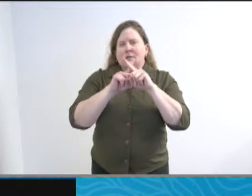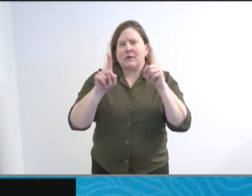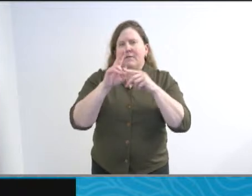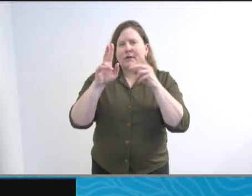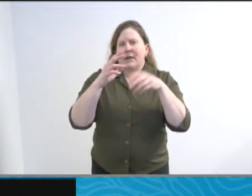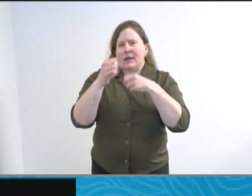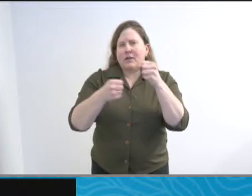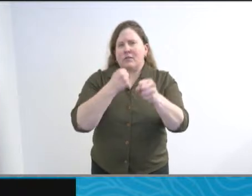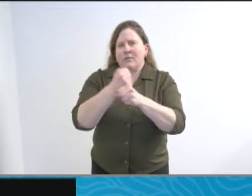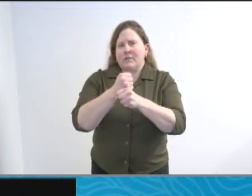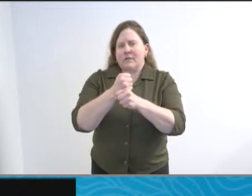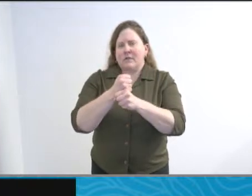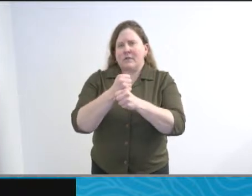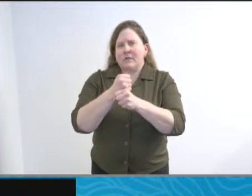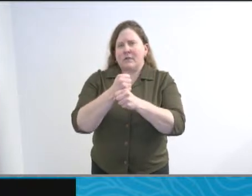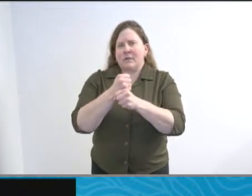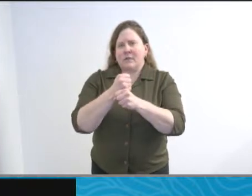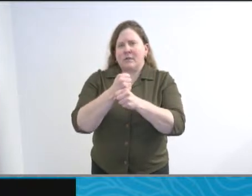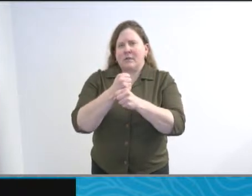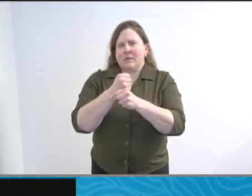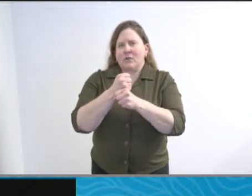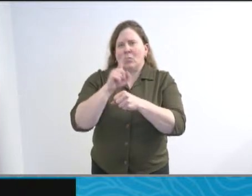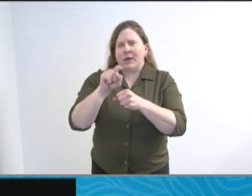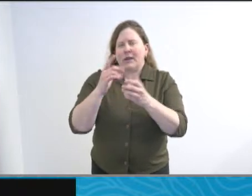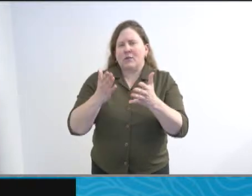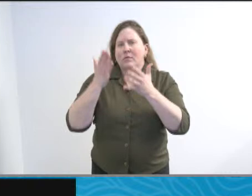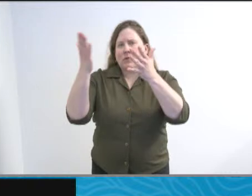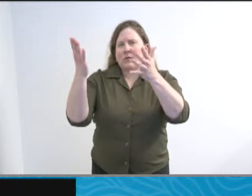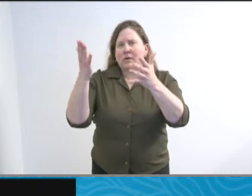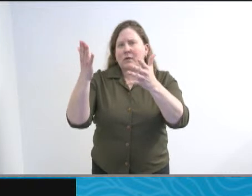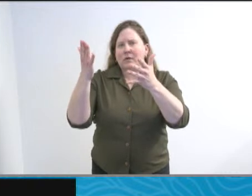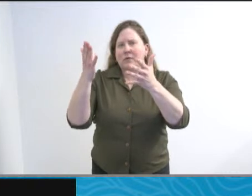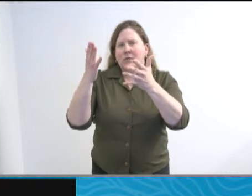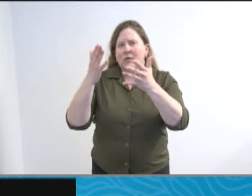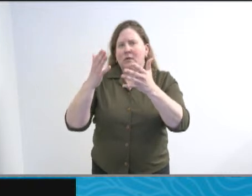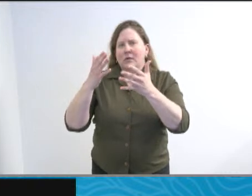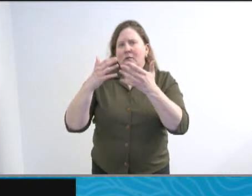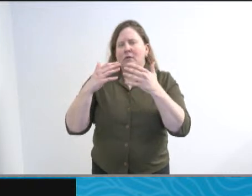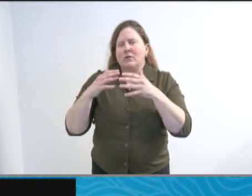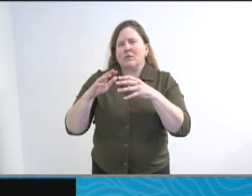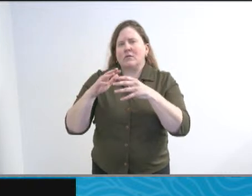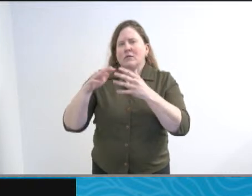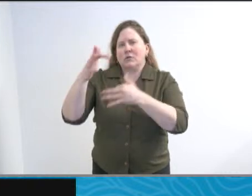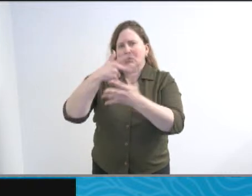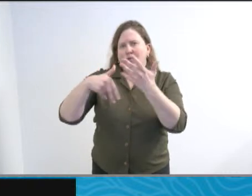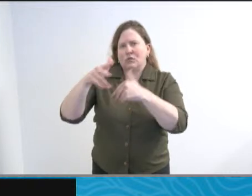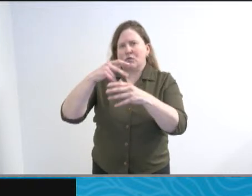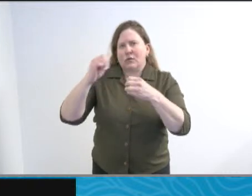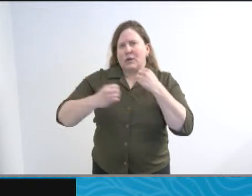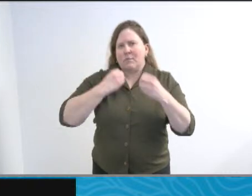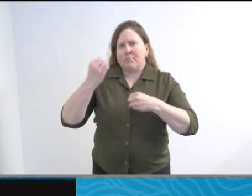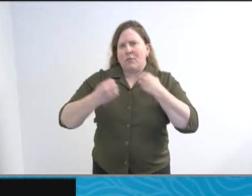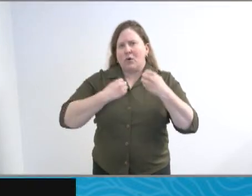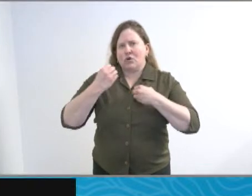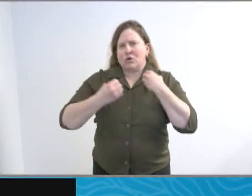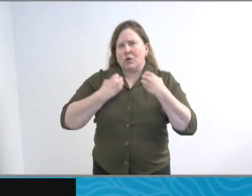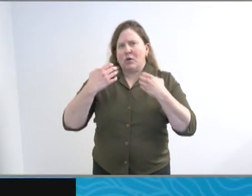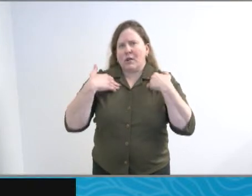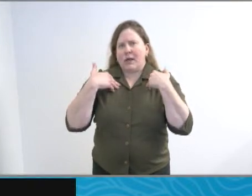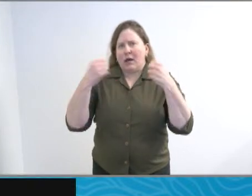to, we need to provide social emotional health very intentionally, and as you can imagine